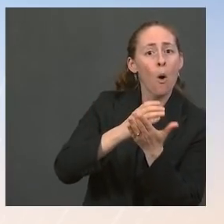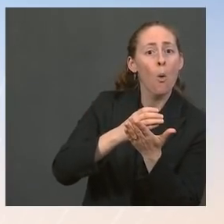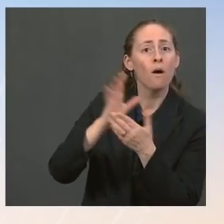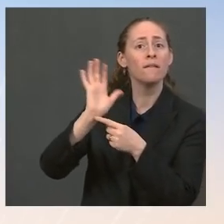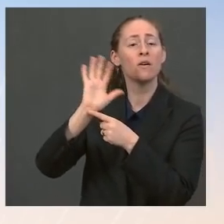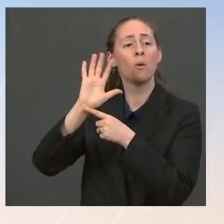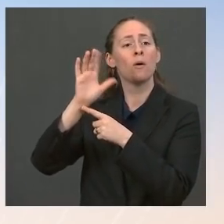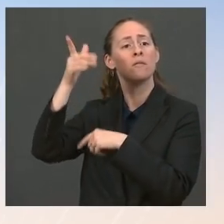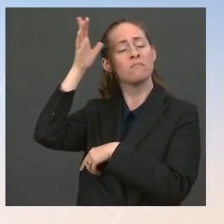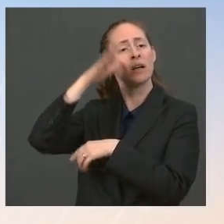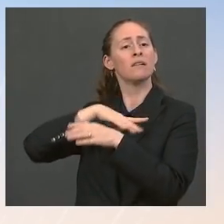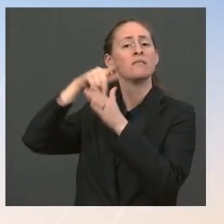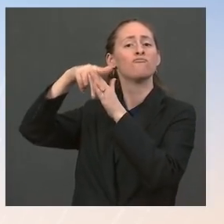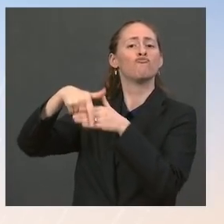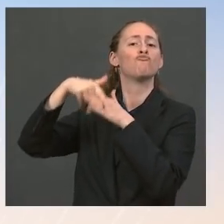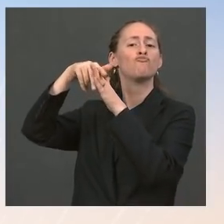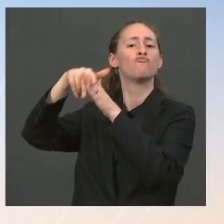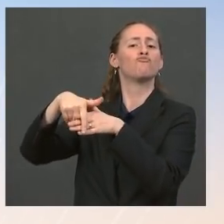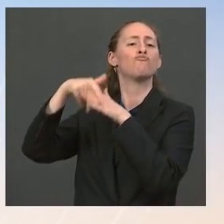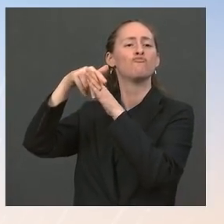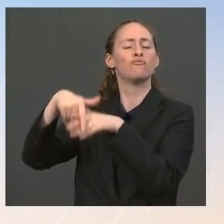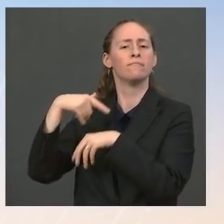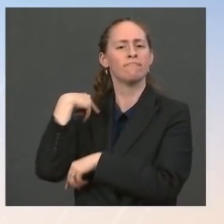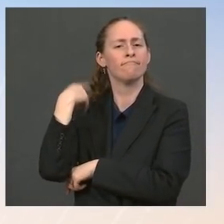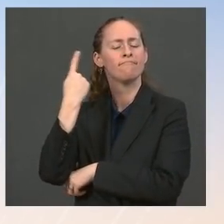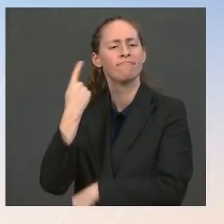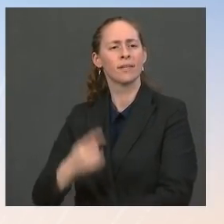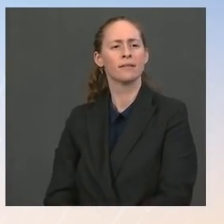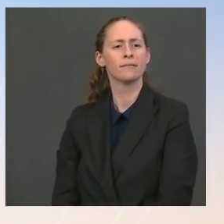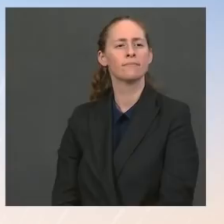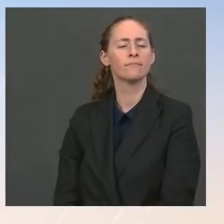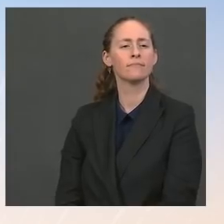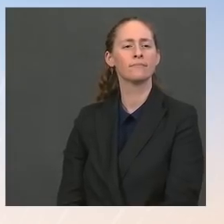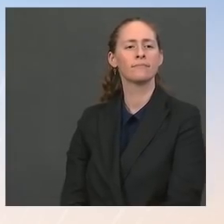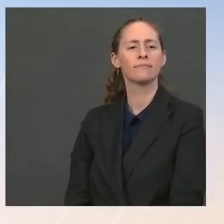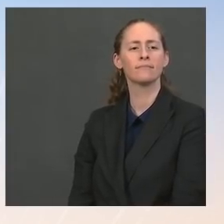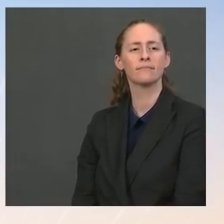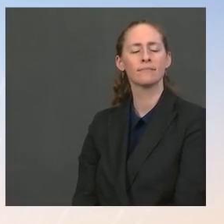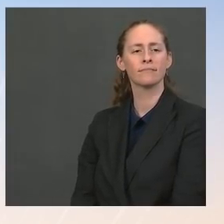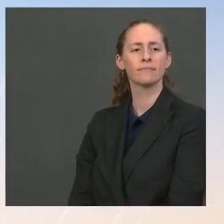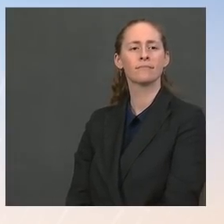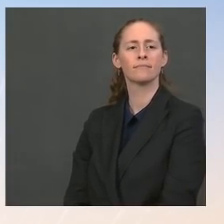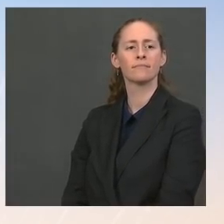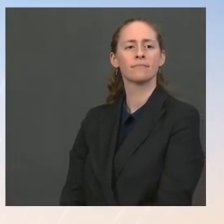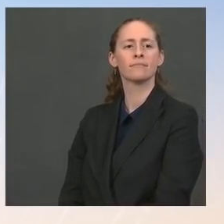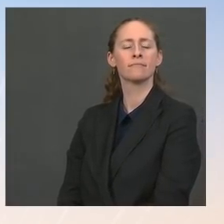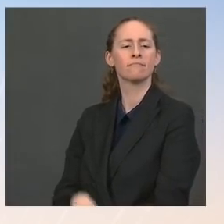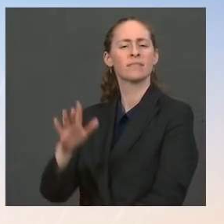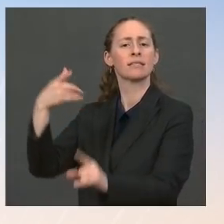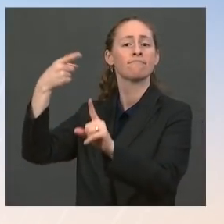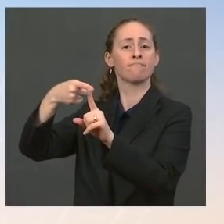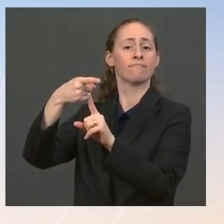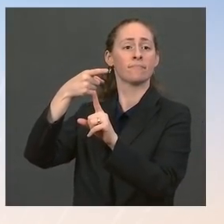You said on Saturday -- or rather, on the 20th, "To ensure control of the horse, long reins are used."